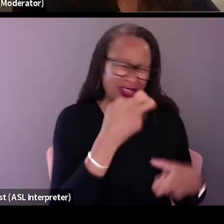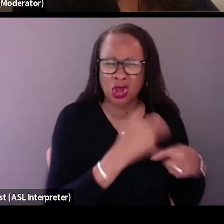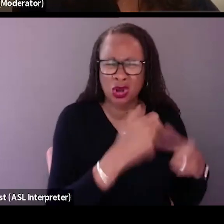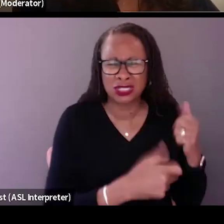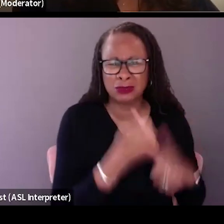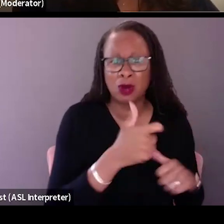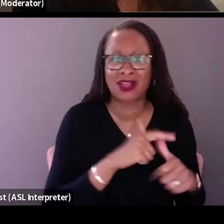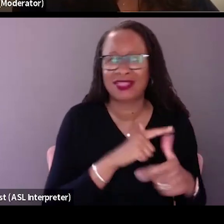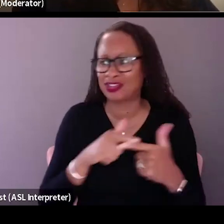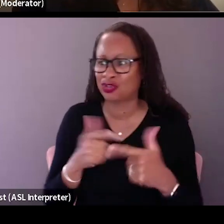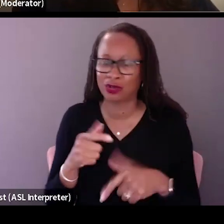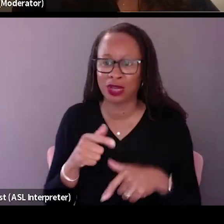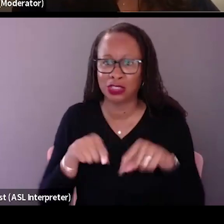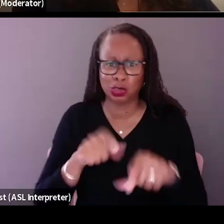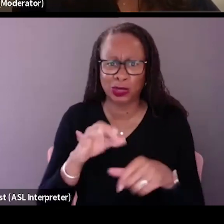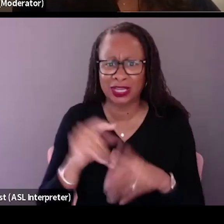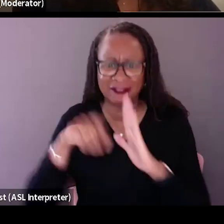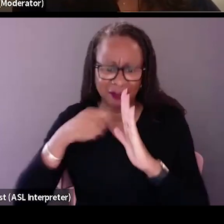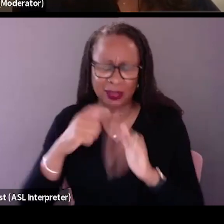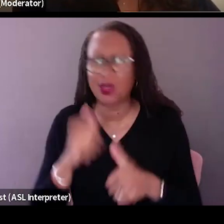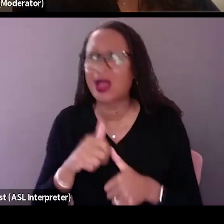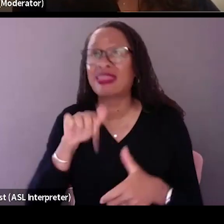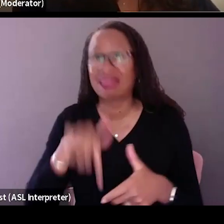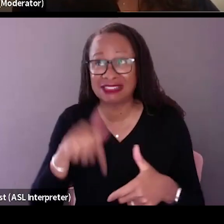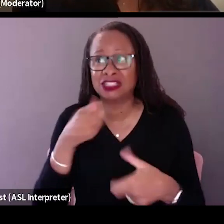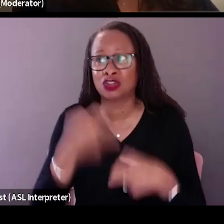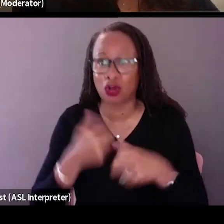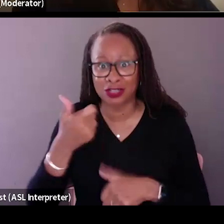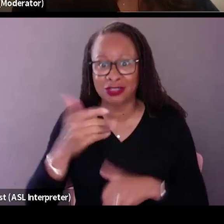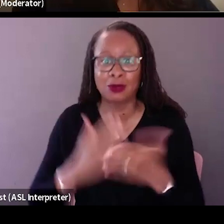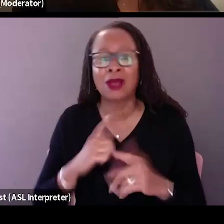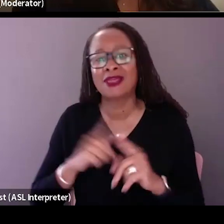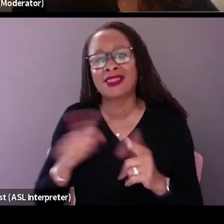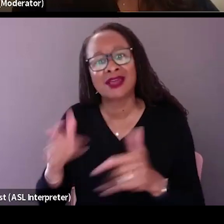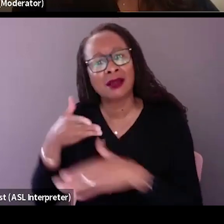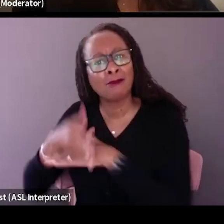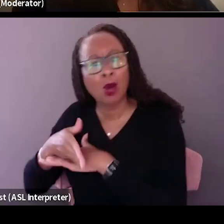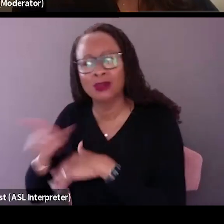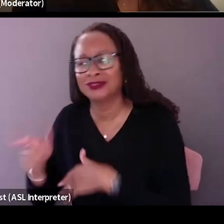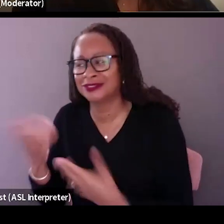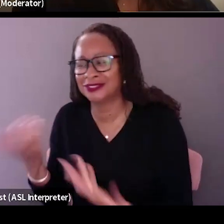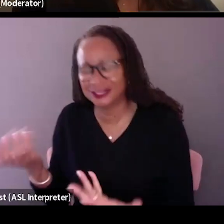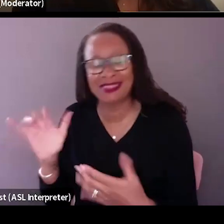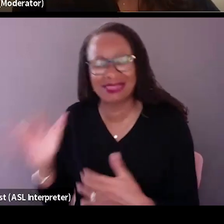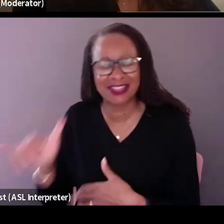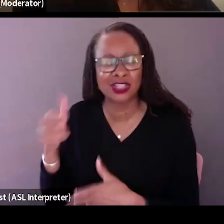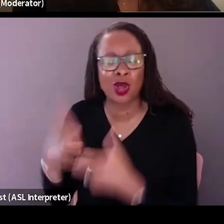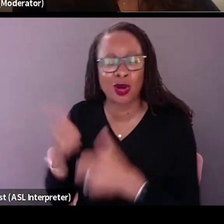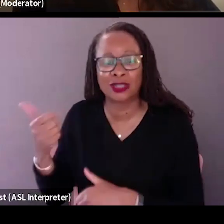was really tricky for us. And Morgan particularly is a really strong-willed kid